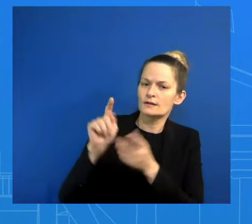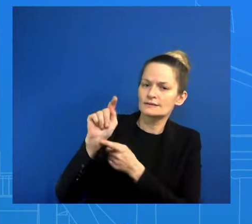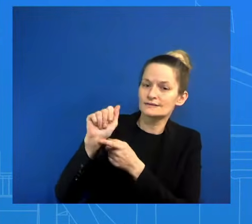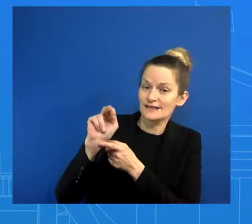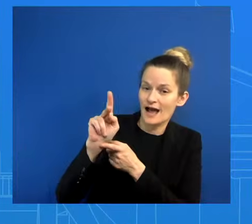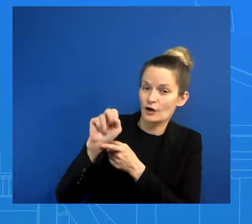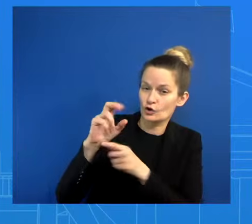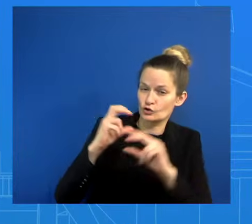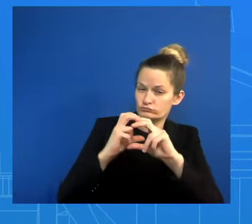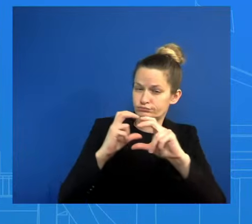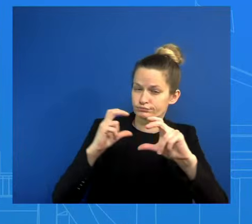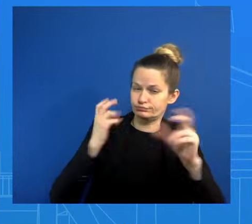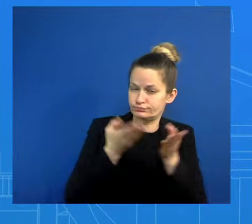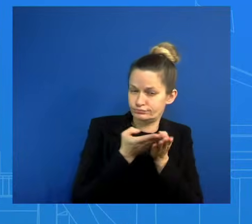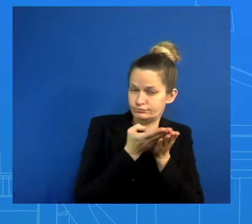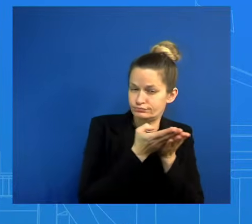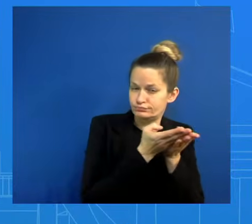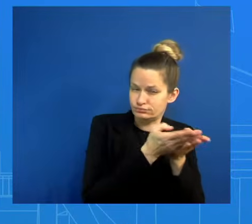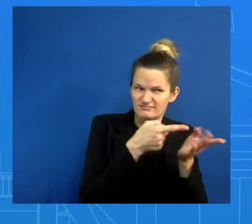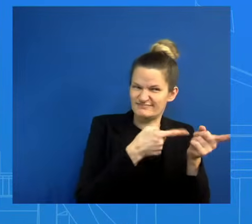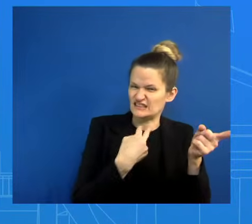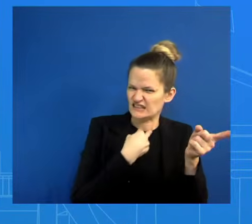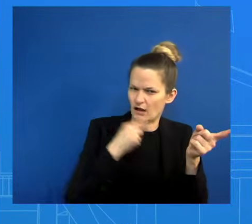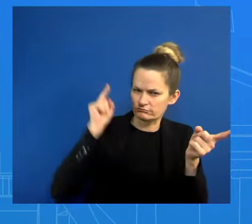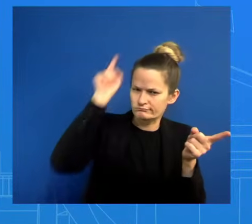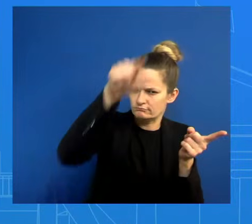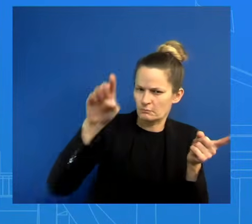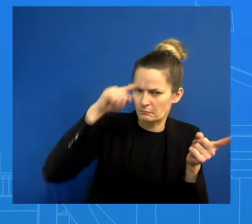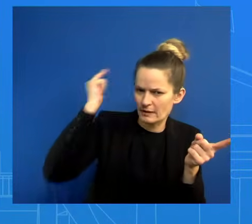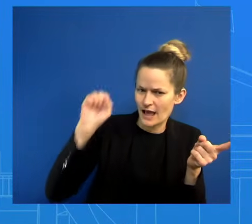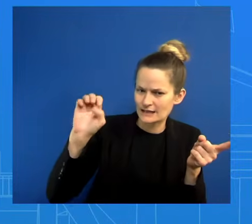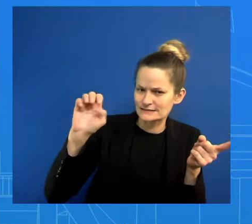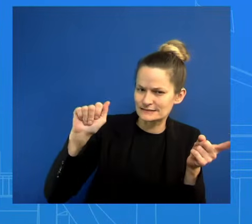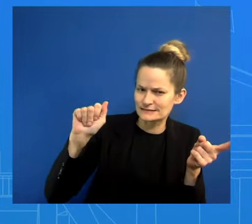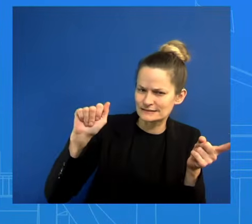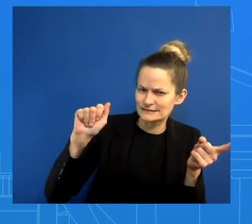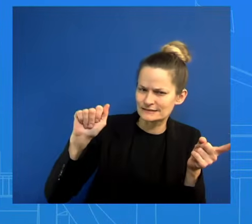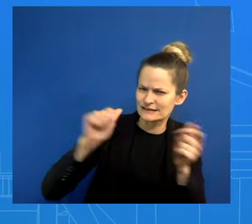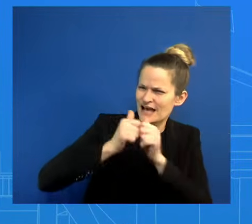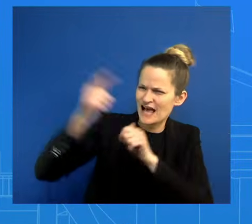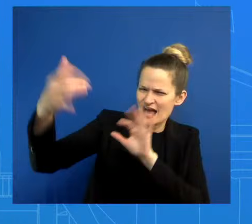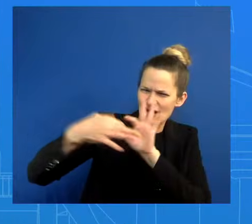with Turkish officials on this. And are you looking at escalating that conversation,